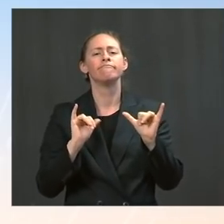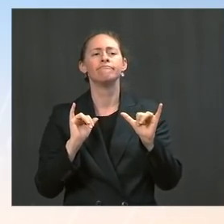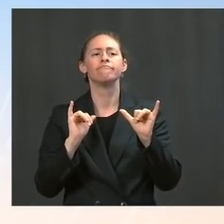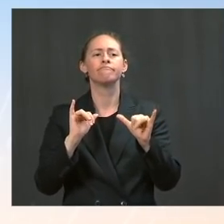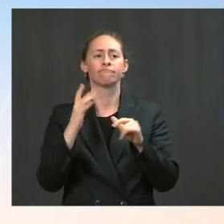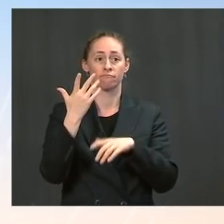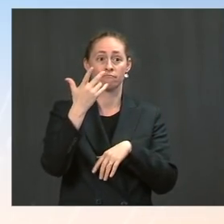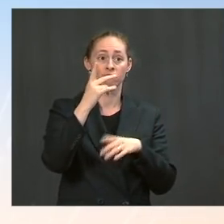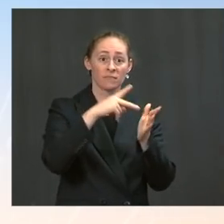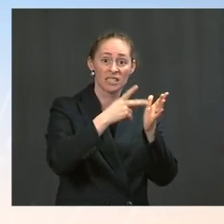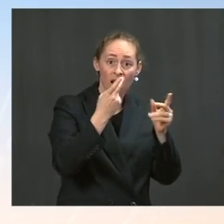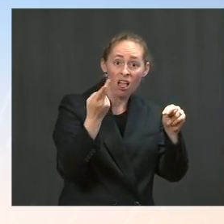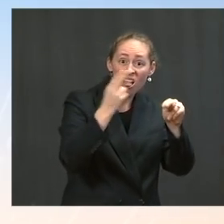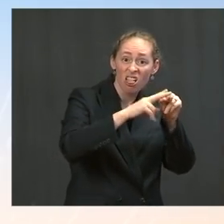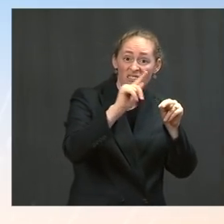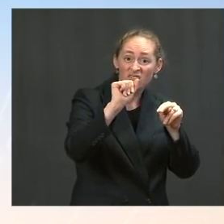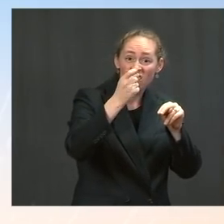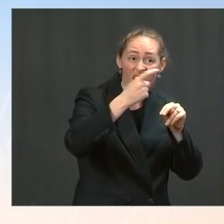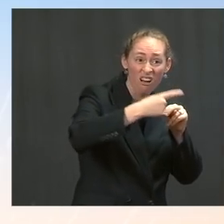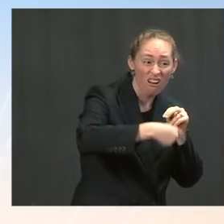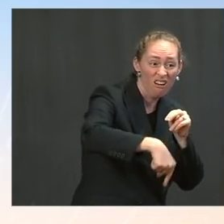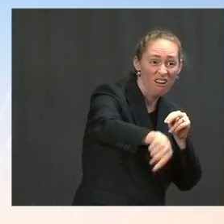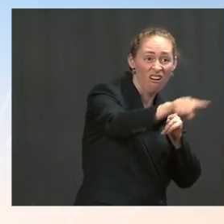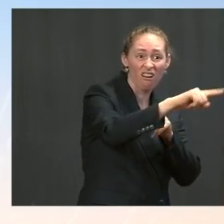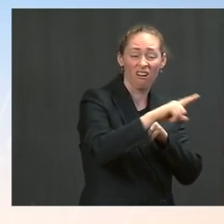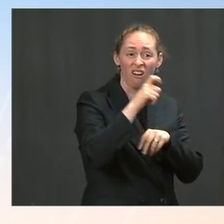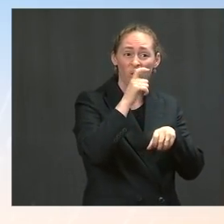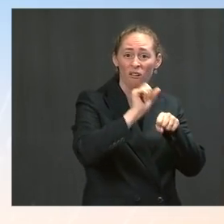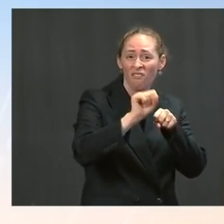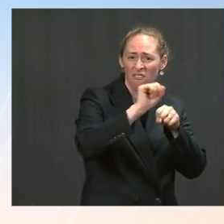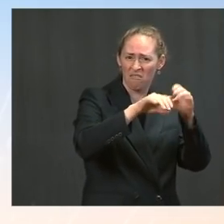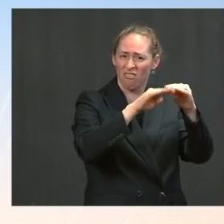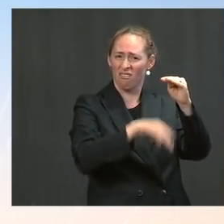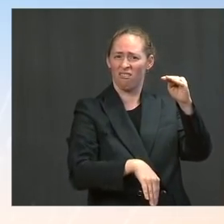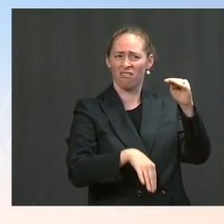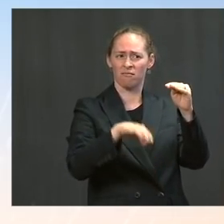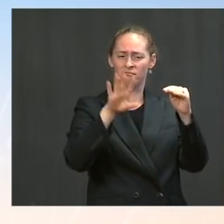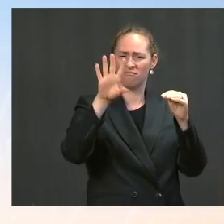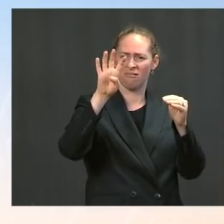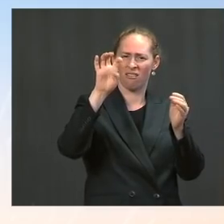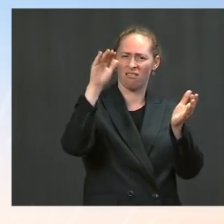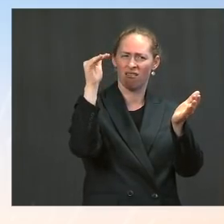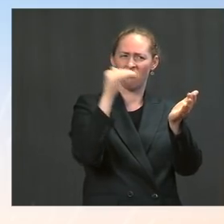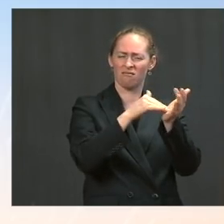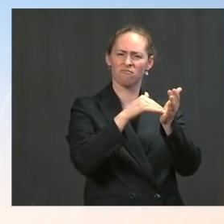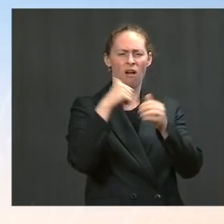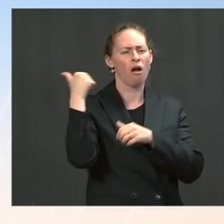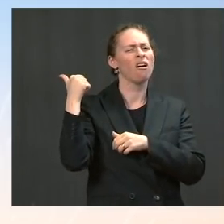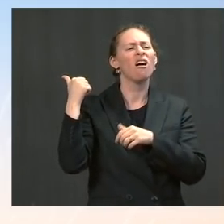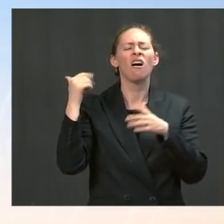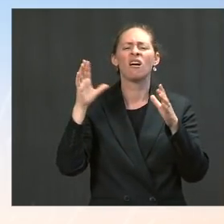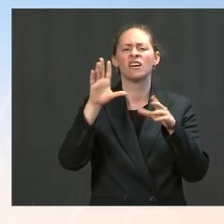making less than $400,000 a year, and anything that would impact that would not be something he would support. Go ahead. The Press: Follow-up on --